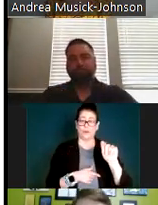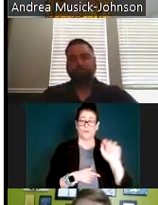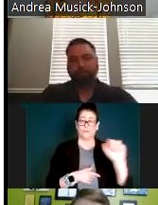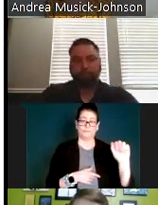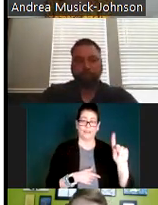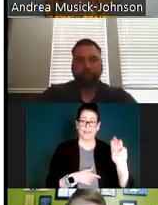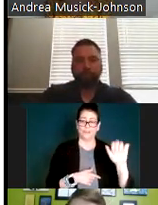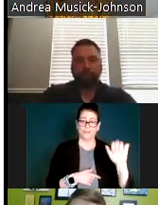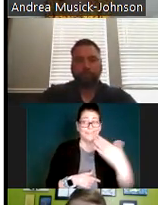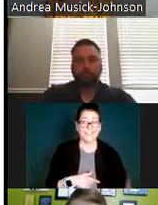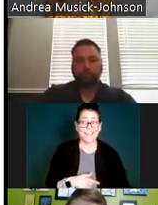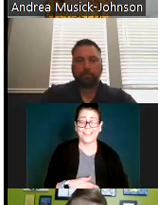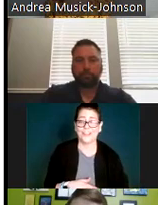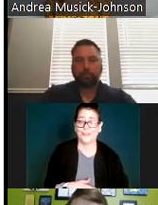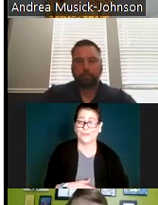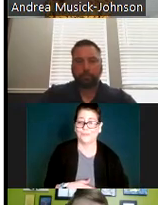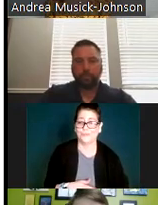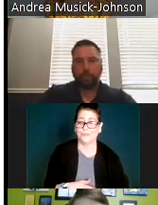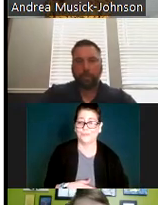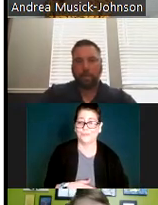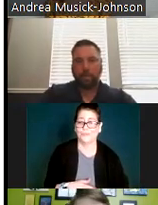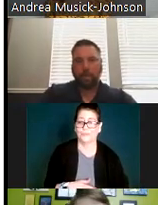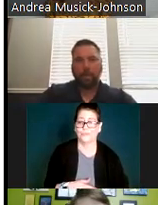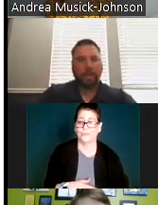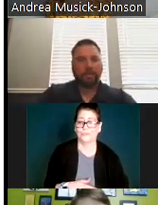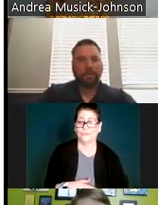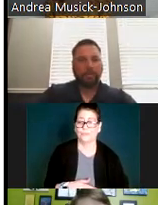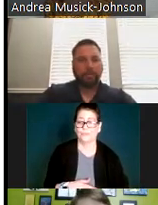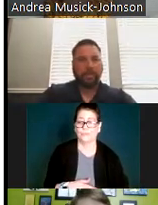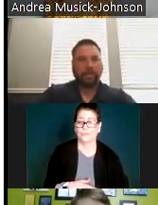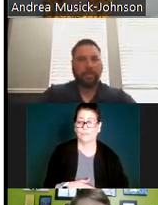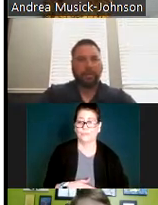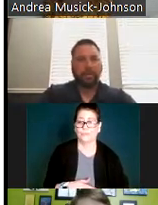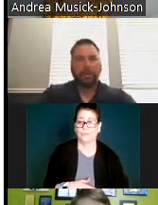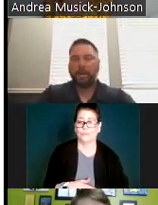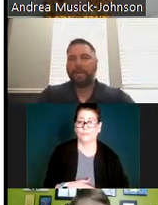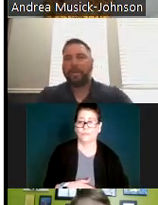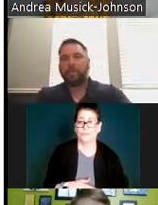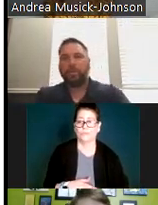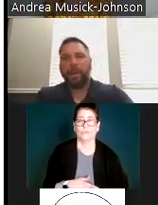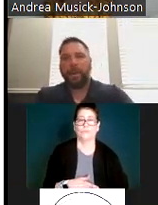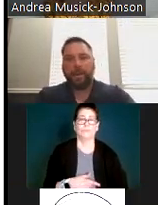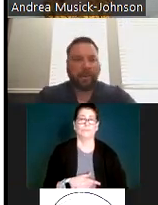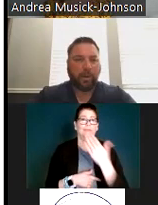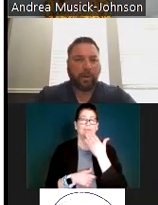Thank you so much for being here. (Robert) Good afternoon and thank you